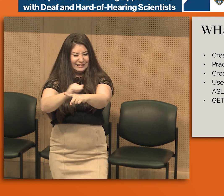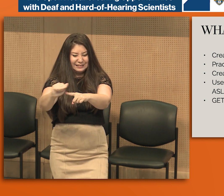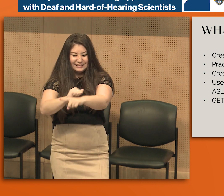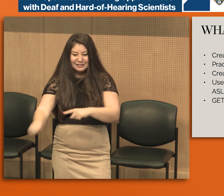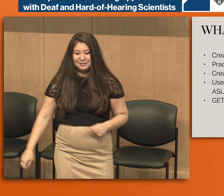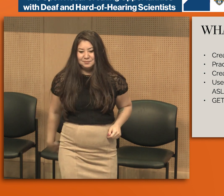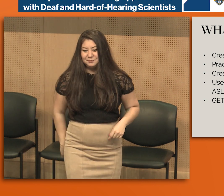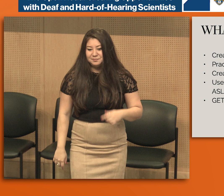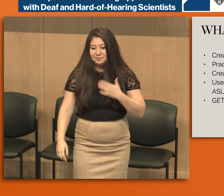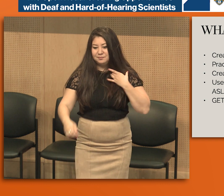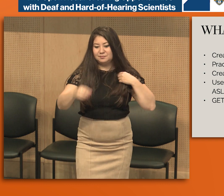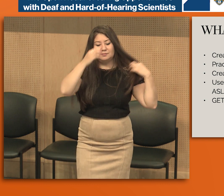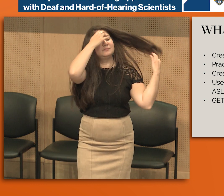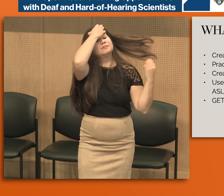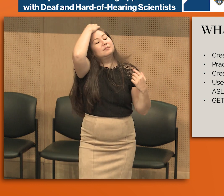Just practice before you create.